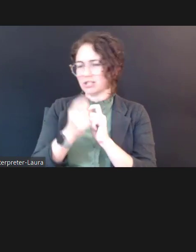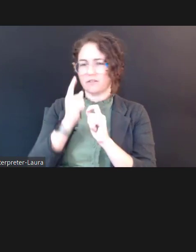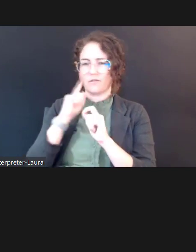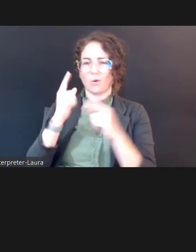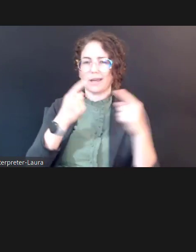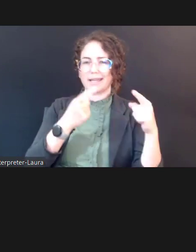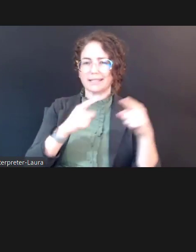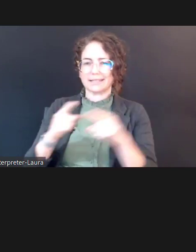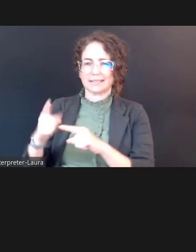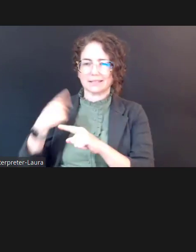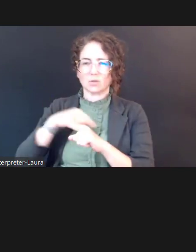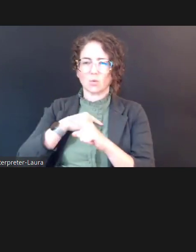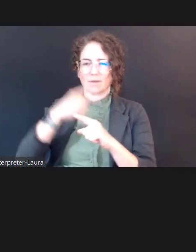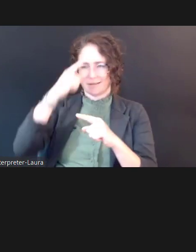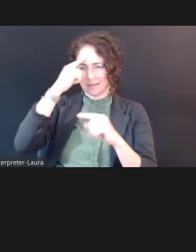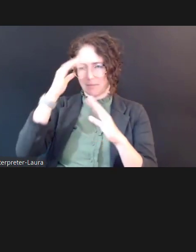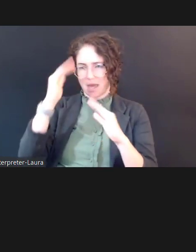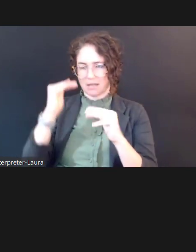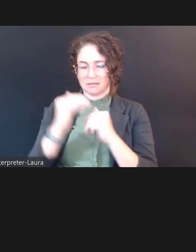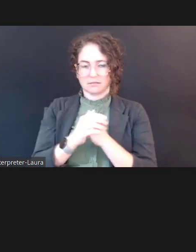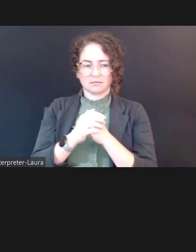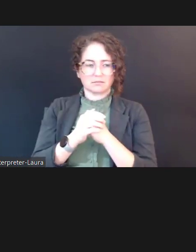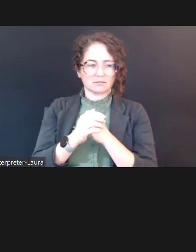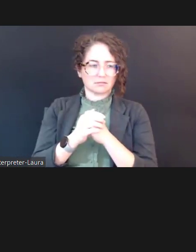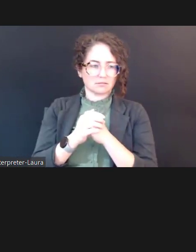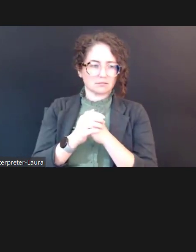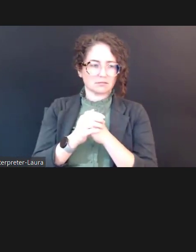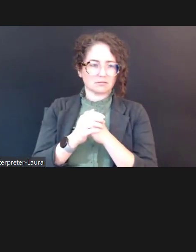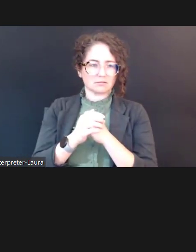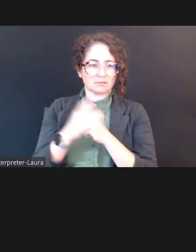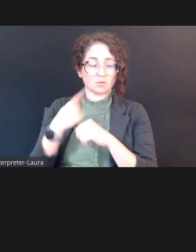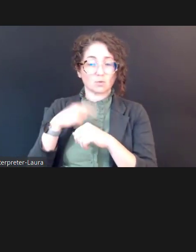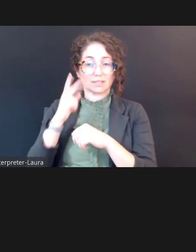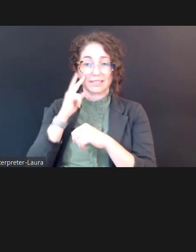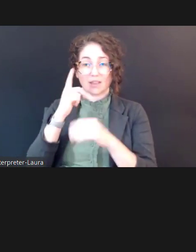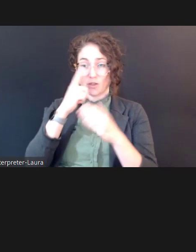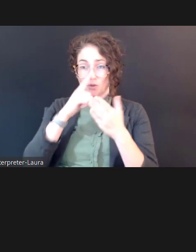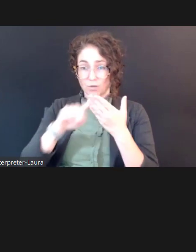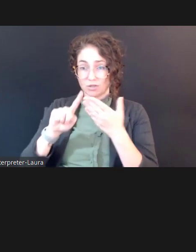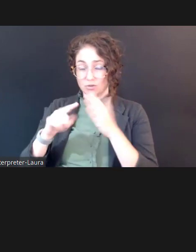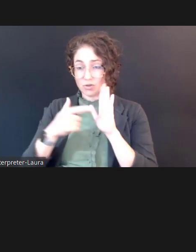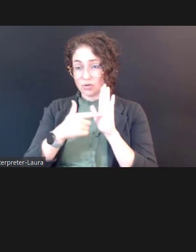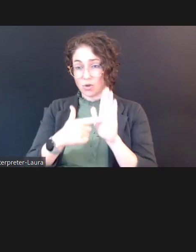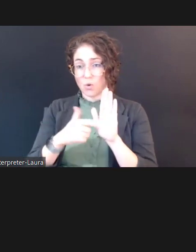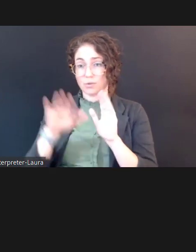We see, the research shows about three children in 1,000 are born